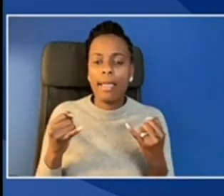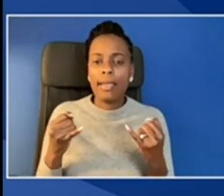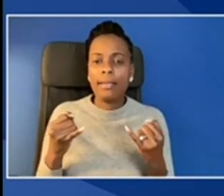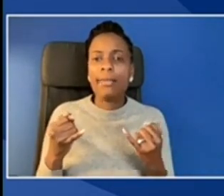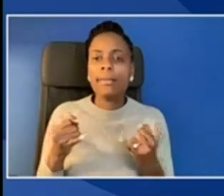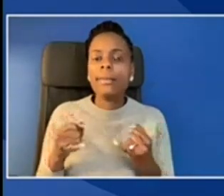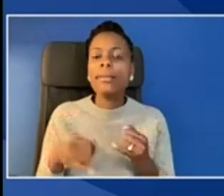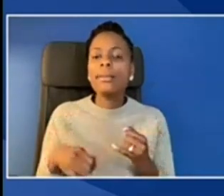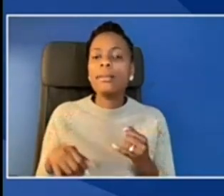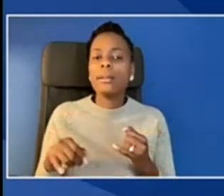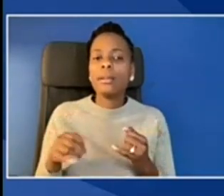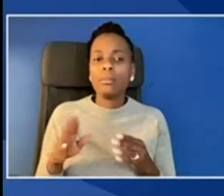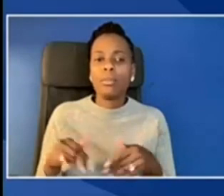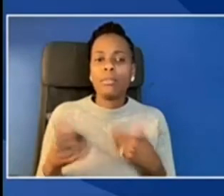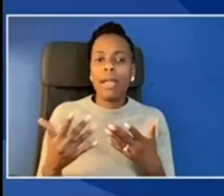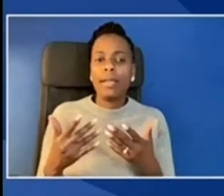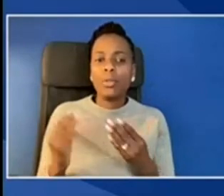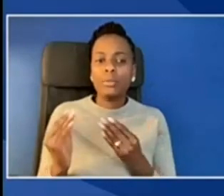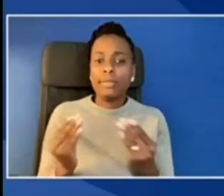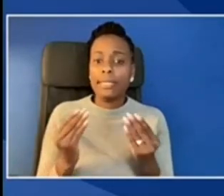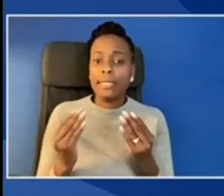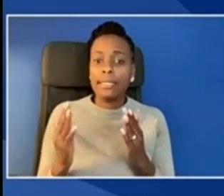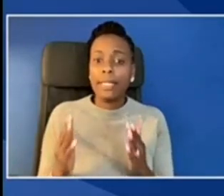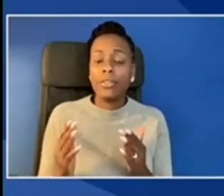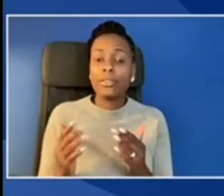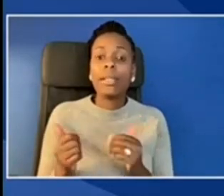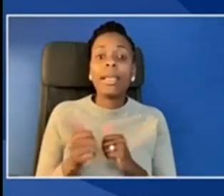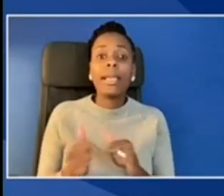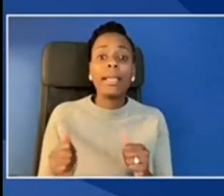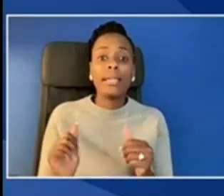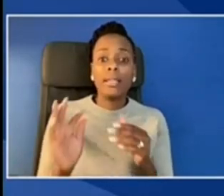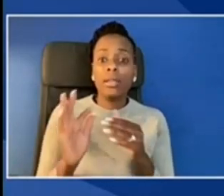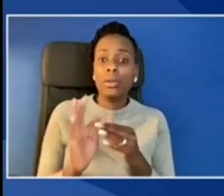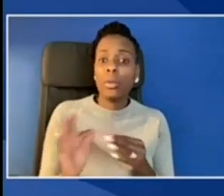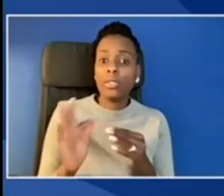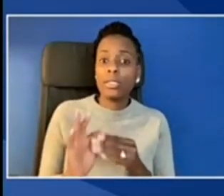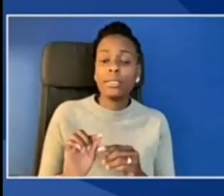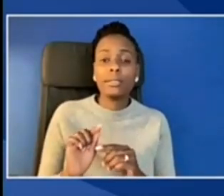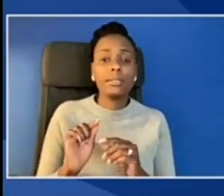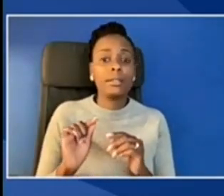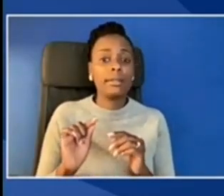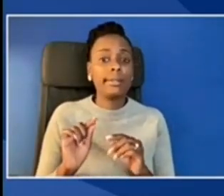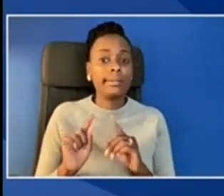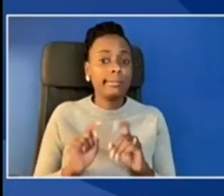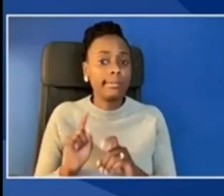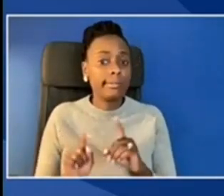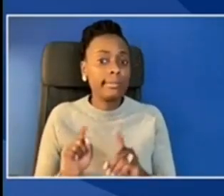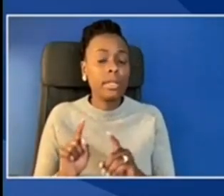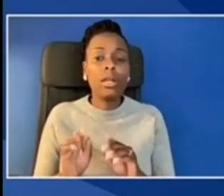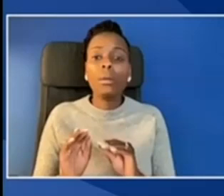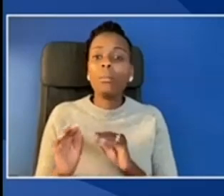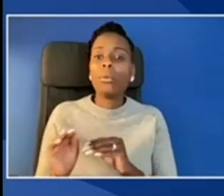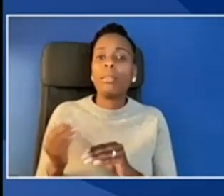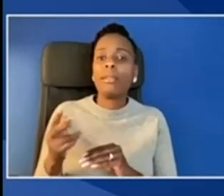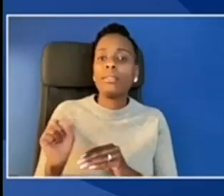Otherwise, questions or comments, please place into the chat for the Department's consideration. Thank you. Lane, you're next.